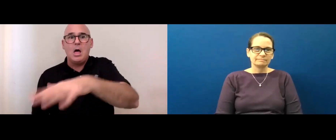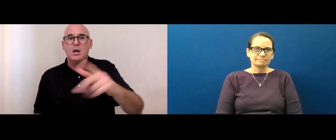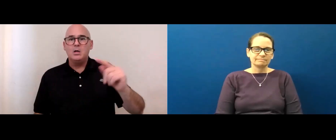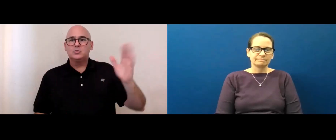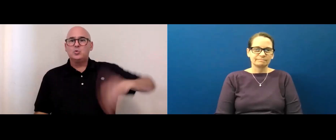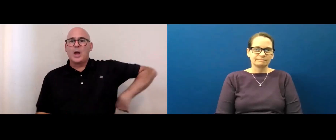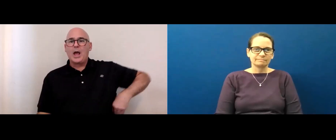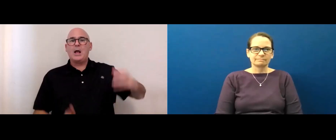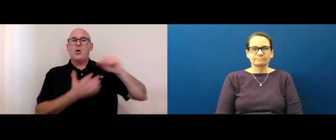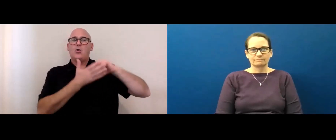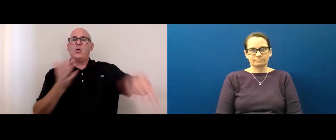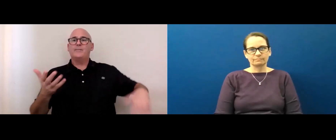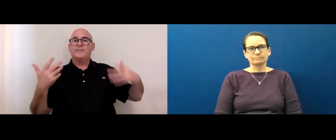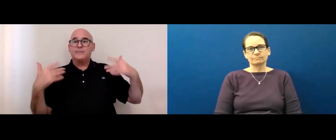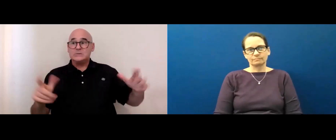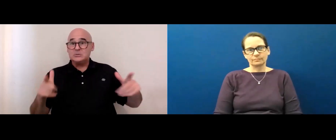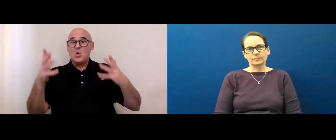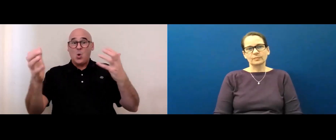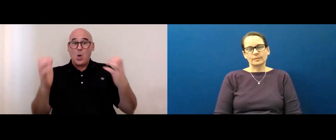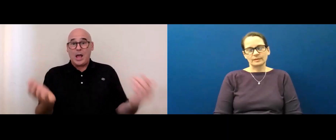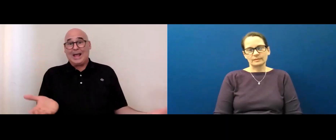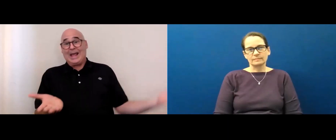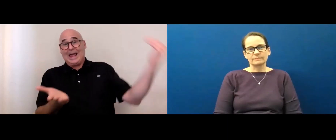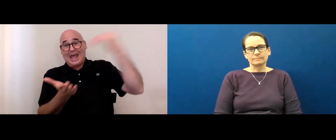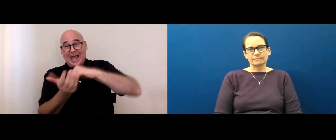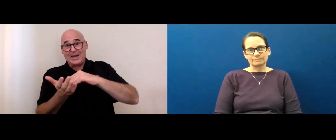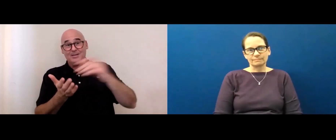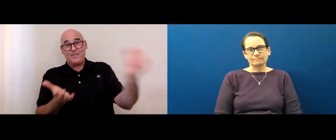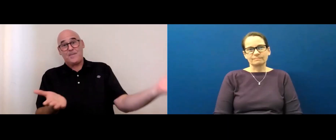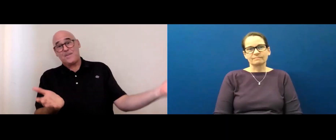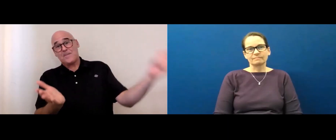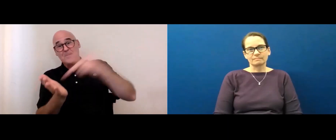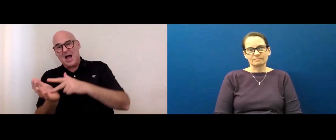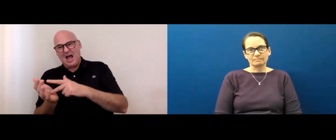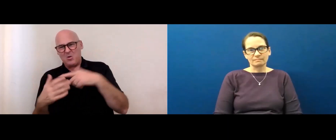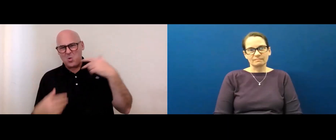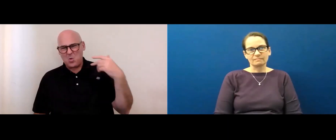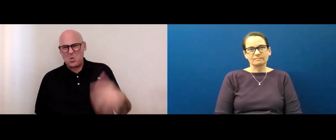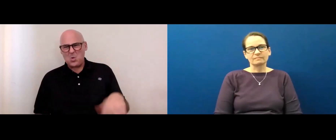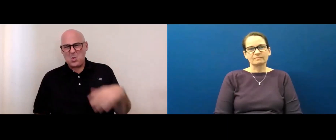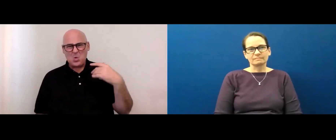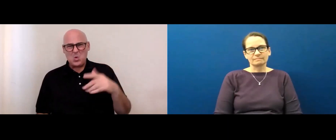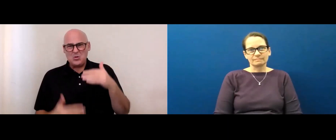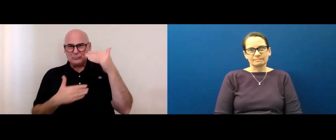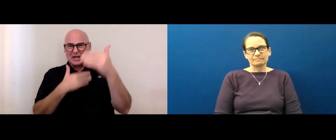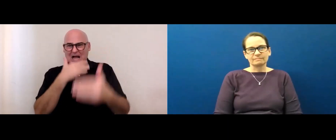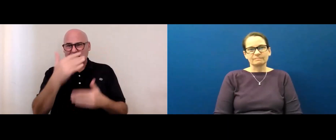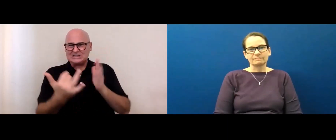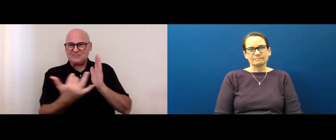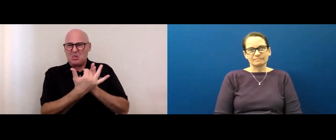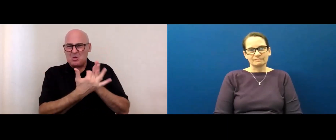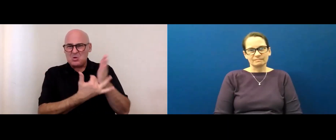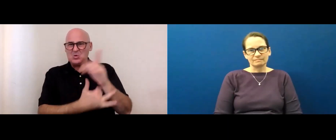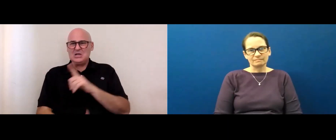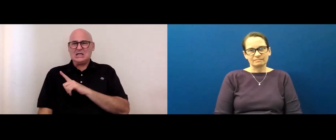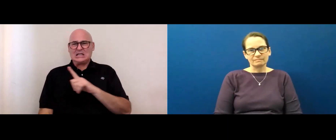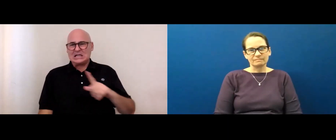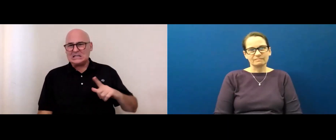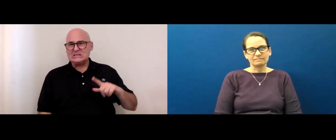like hey hey hey hey but it's too late we don't want to go back 30 years ago and do it all over